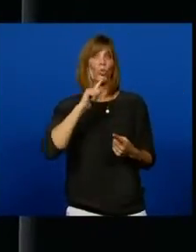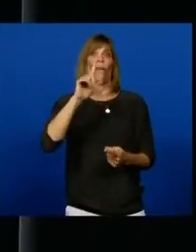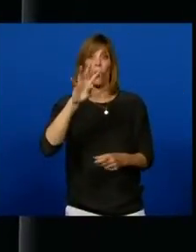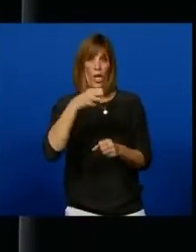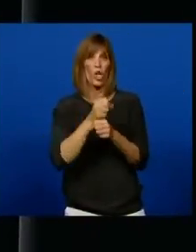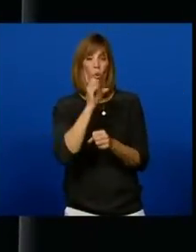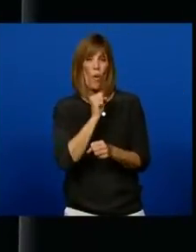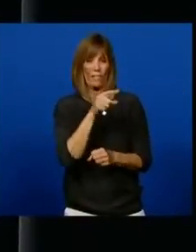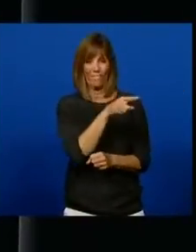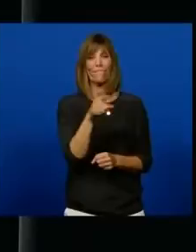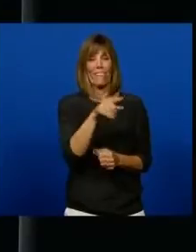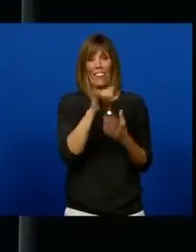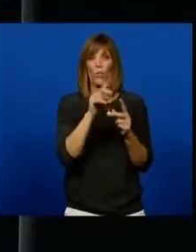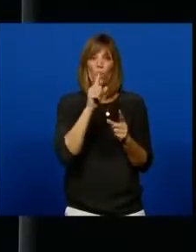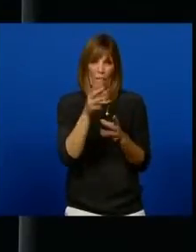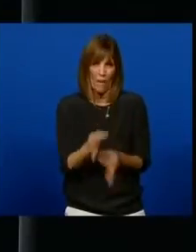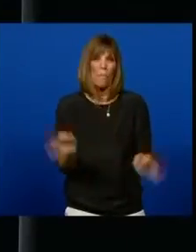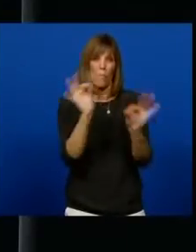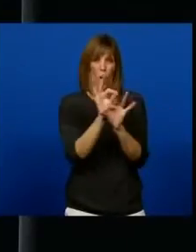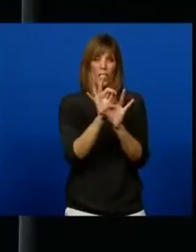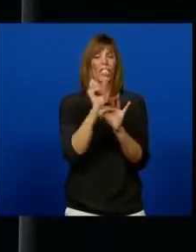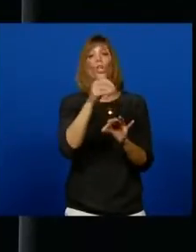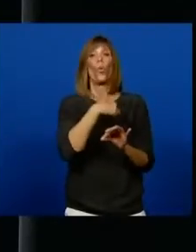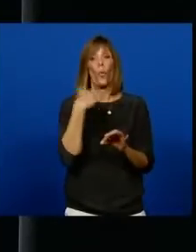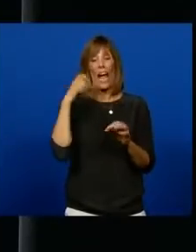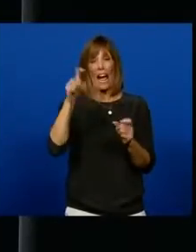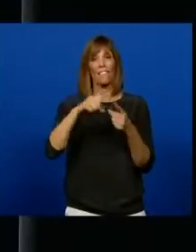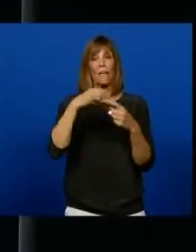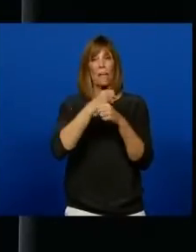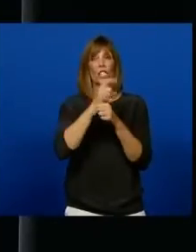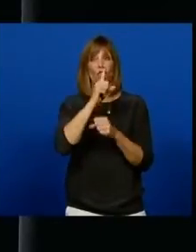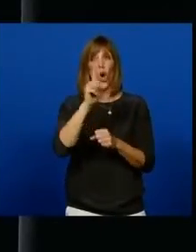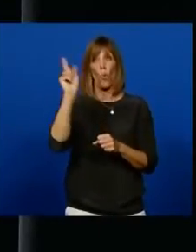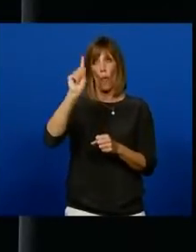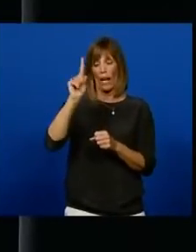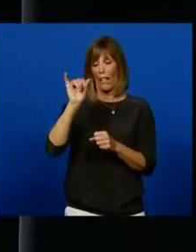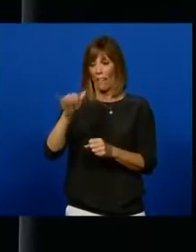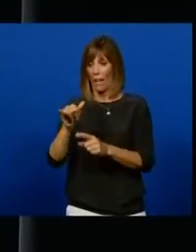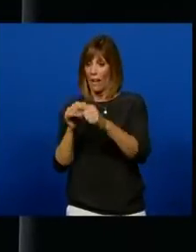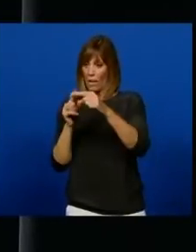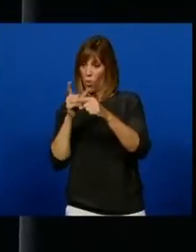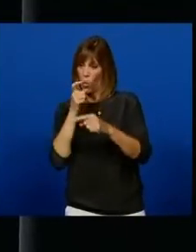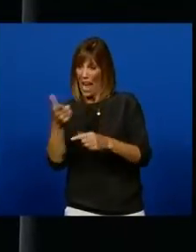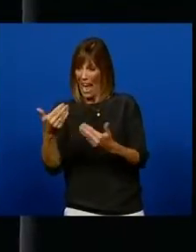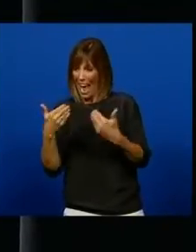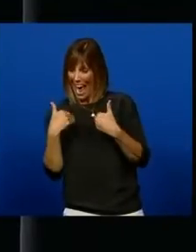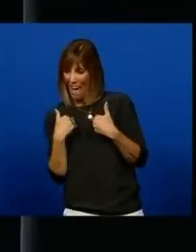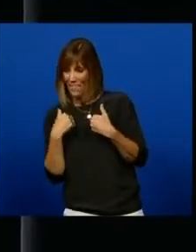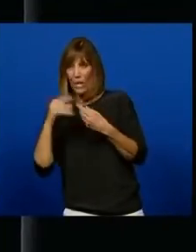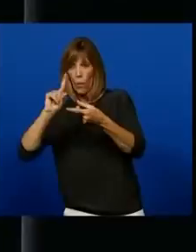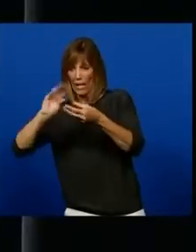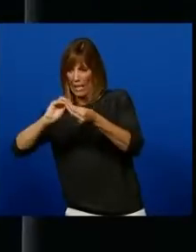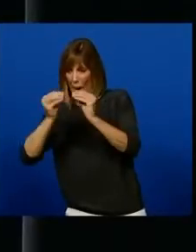AND THE NUMBERS. ALOT OF TIMES THE SOME OF THESE SMALLER COMMUNITIES THERE